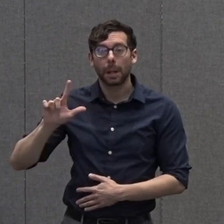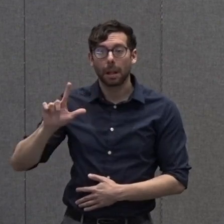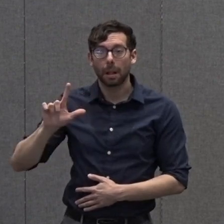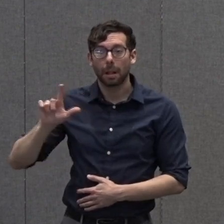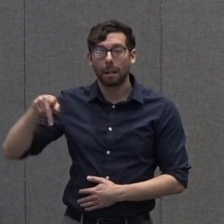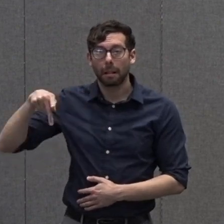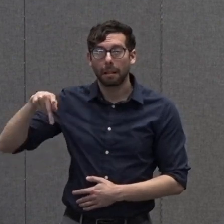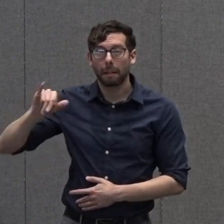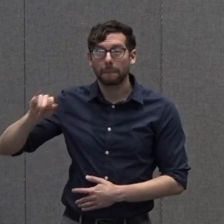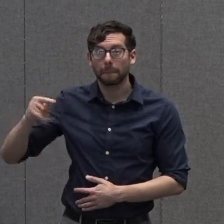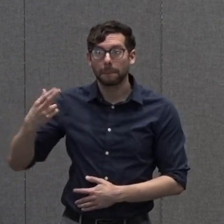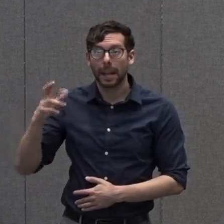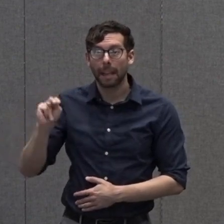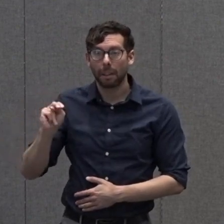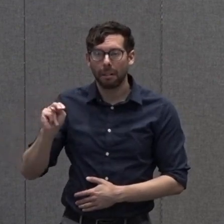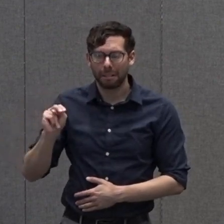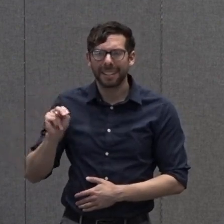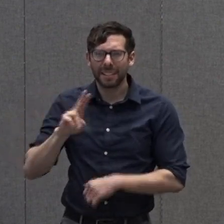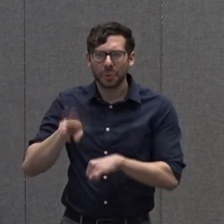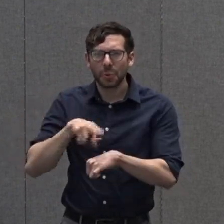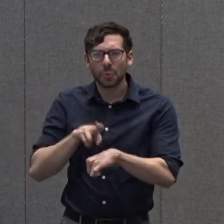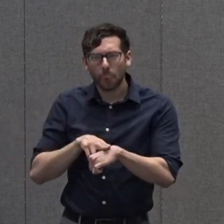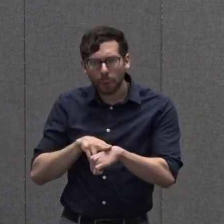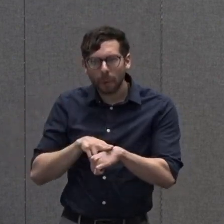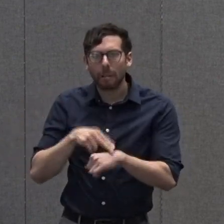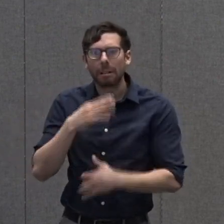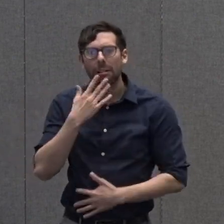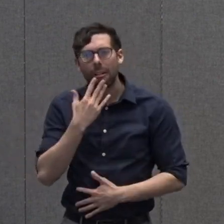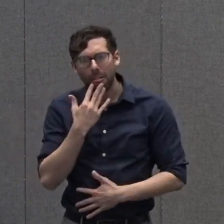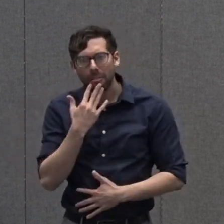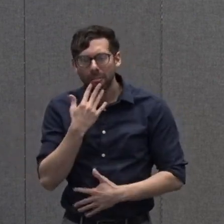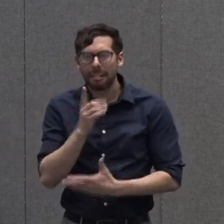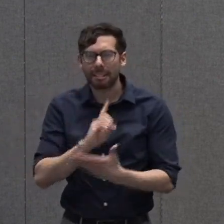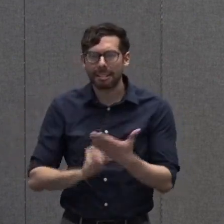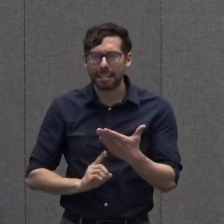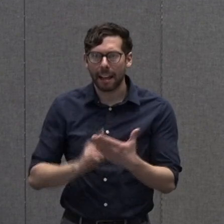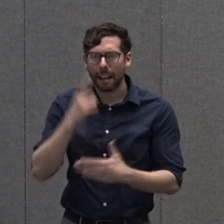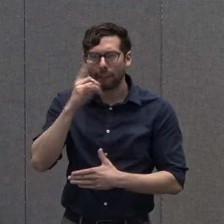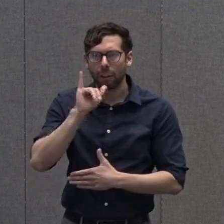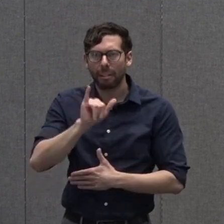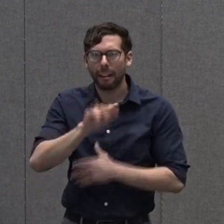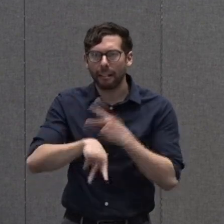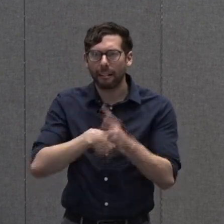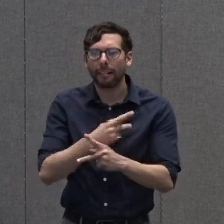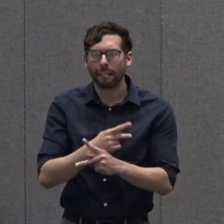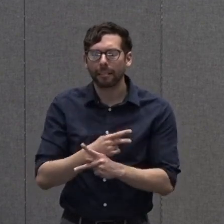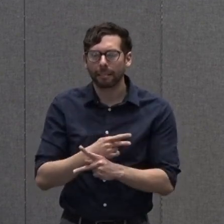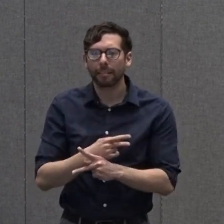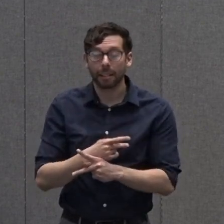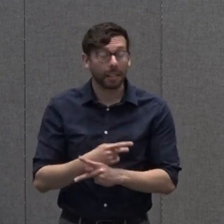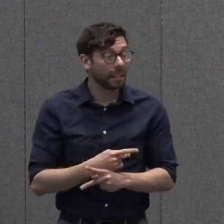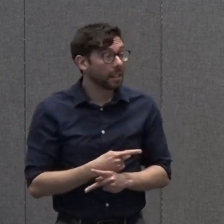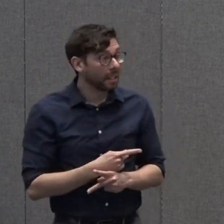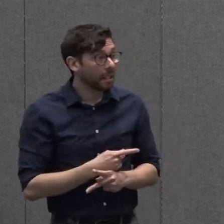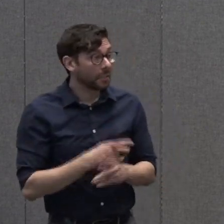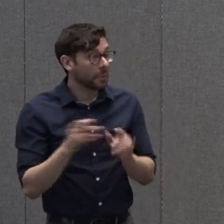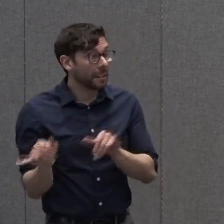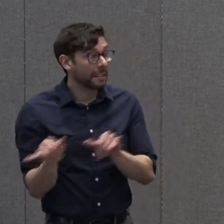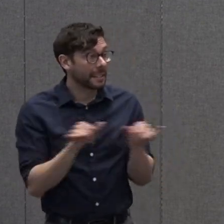So, you can see - Wow, so you can kinda see. Yeah, and even though they're the same species, her patterning on her head, and everything